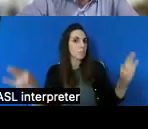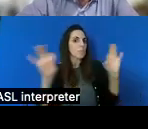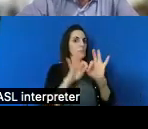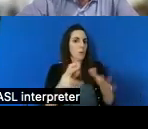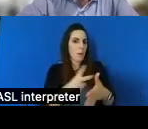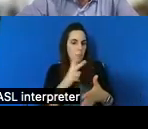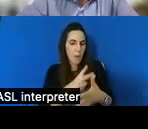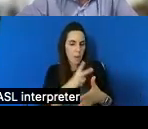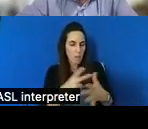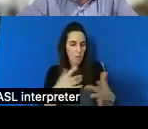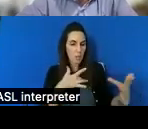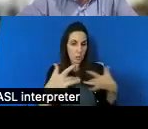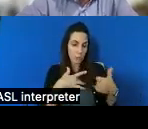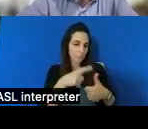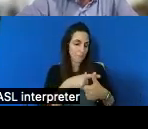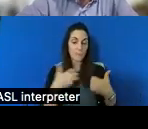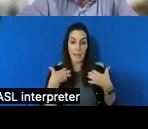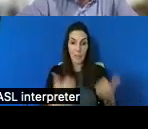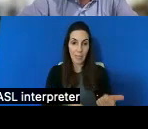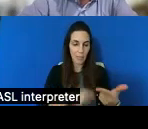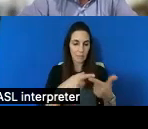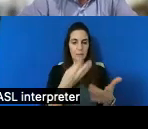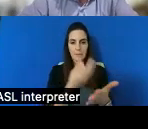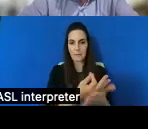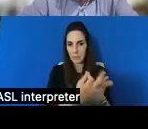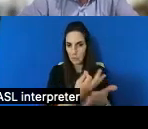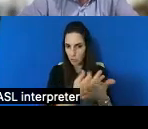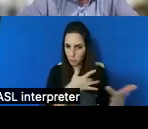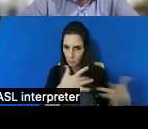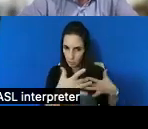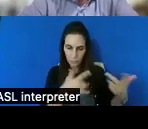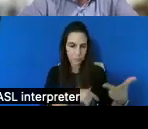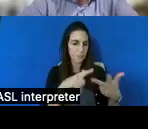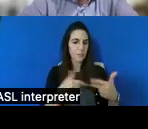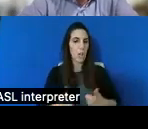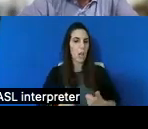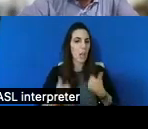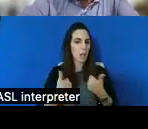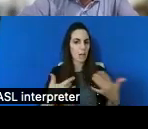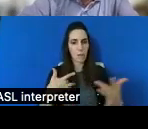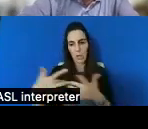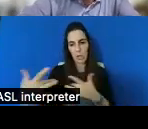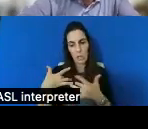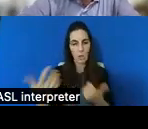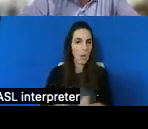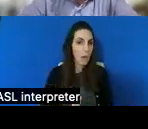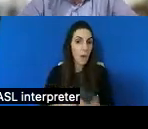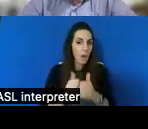concerns the financial concerns and the living concerns how do we make Health decisions how do